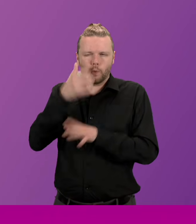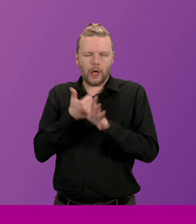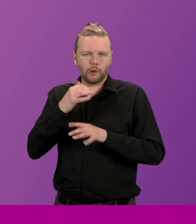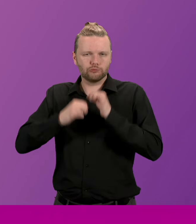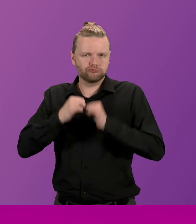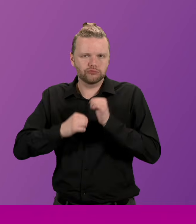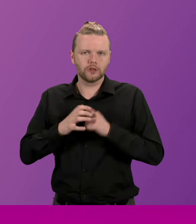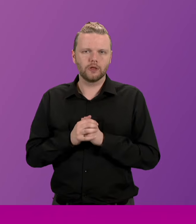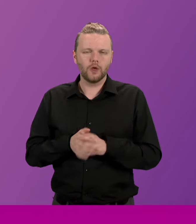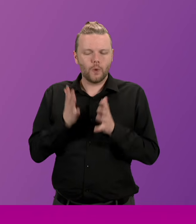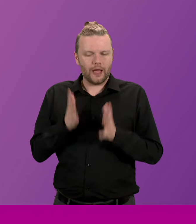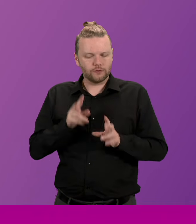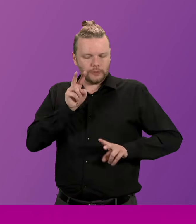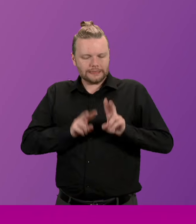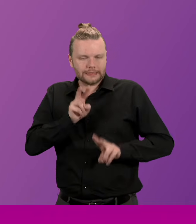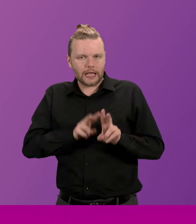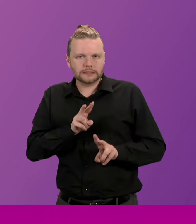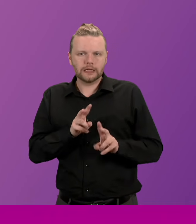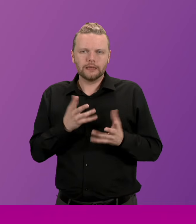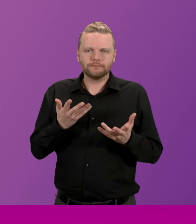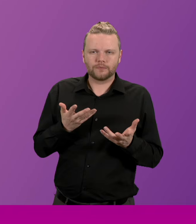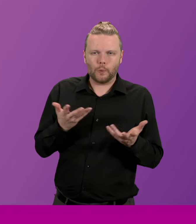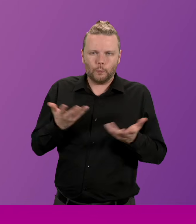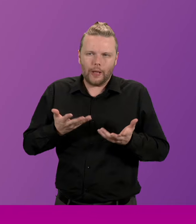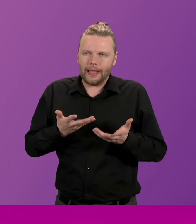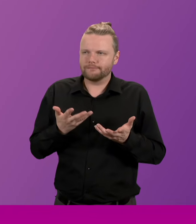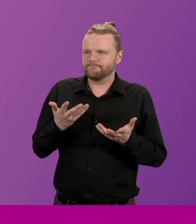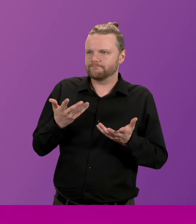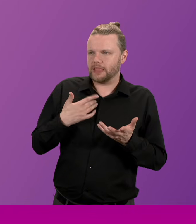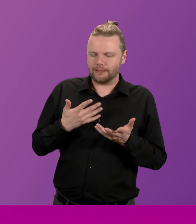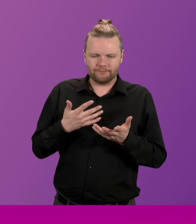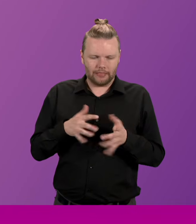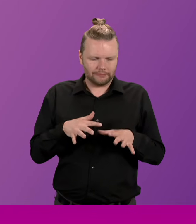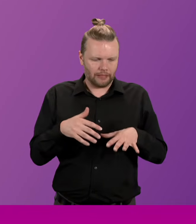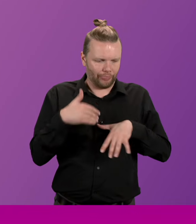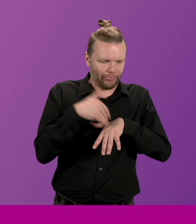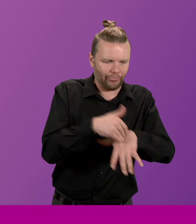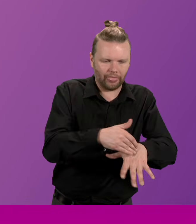We have to make an assessment of where the patterns of disruption have taken their course.